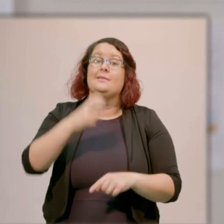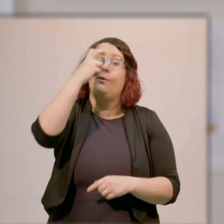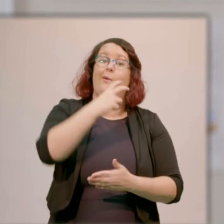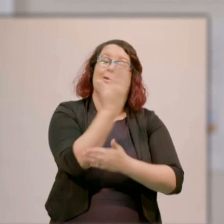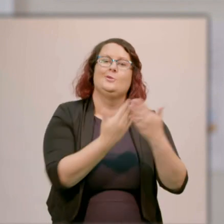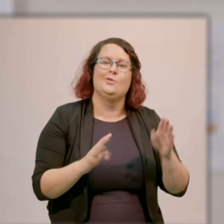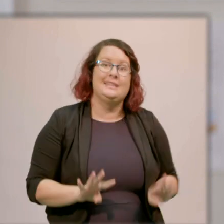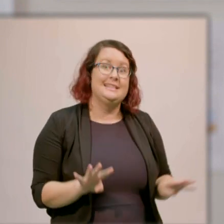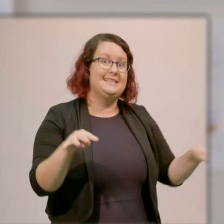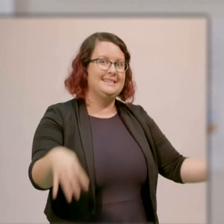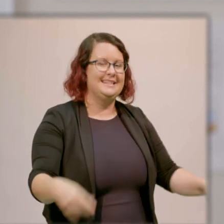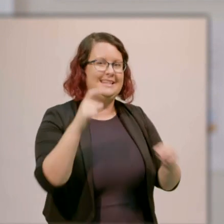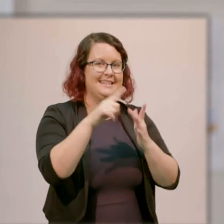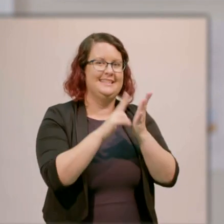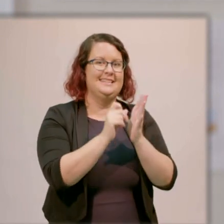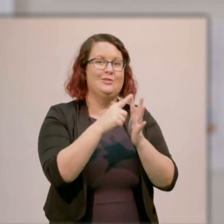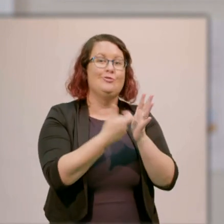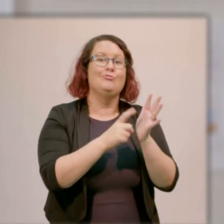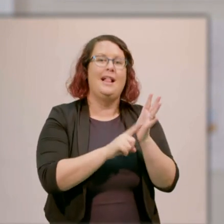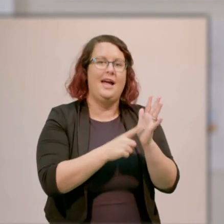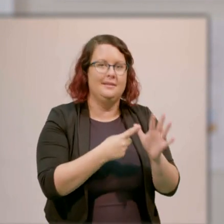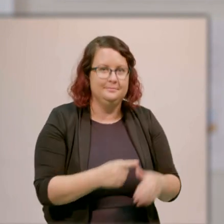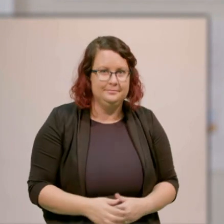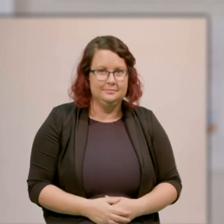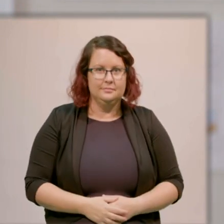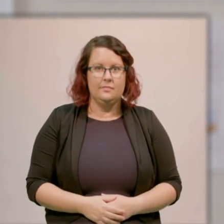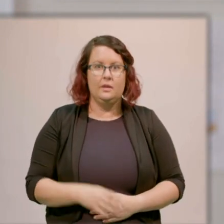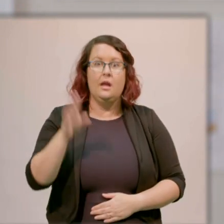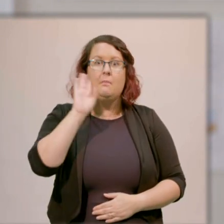The tables have turned, and Cinderella is no longer hidden away in tattered clothes,